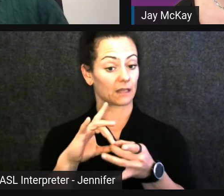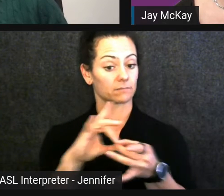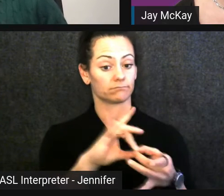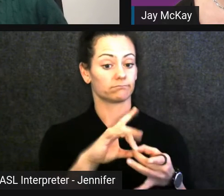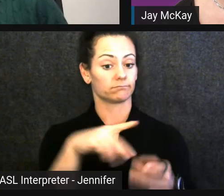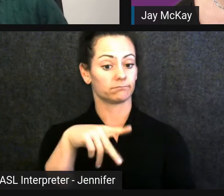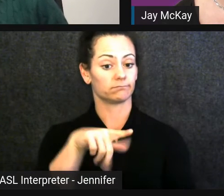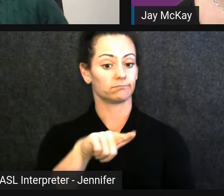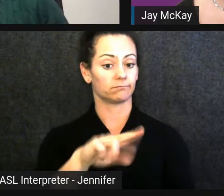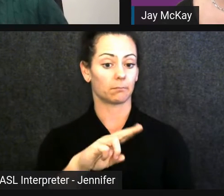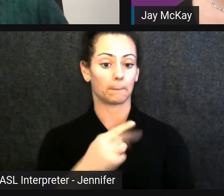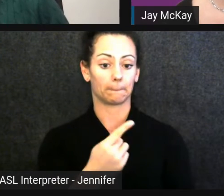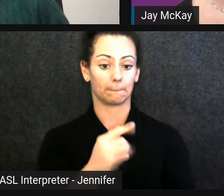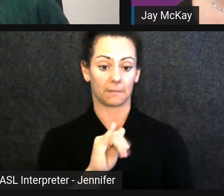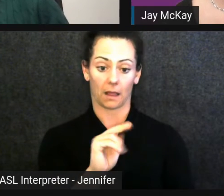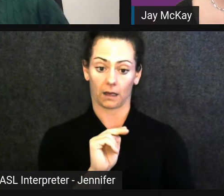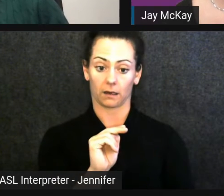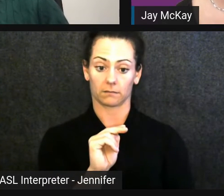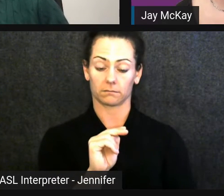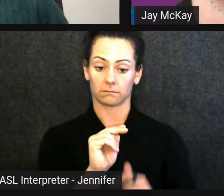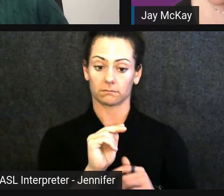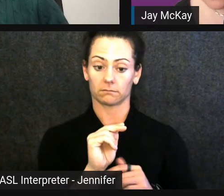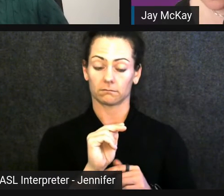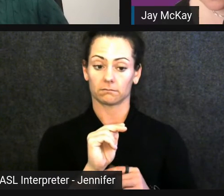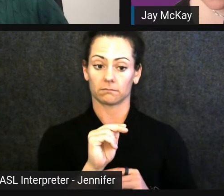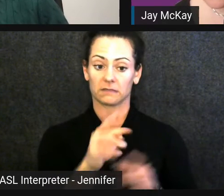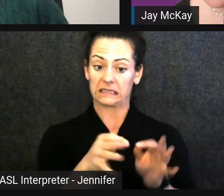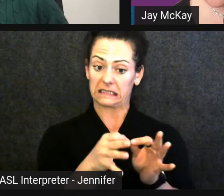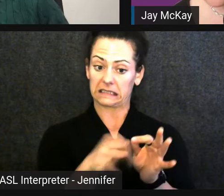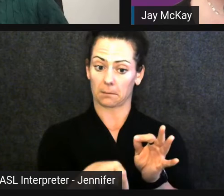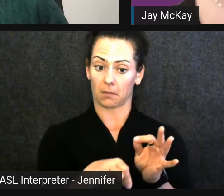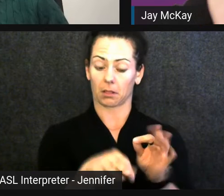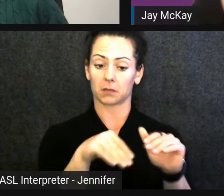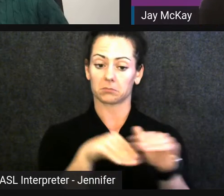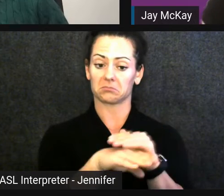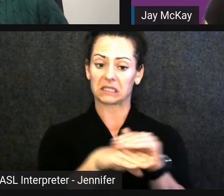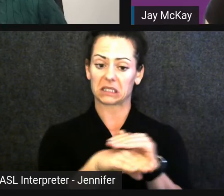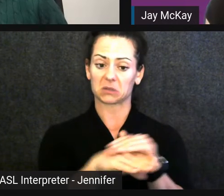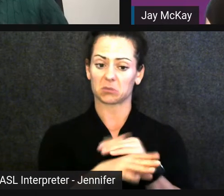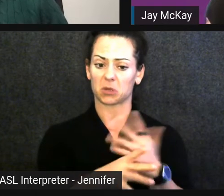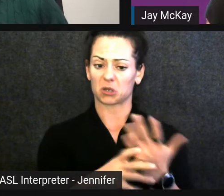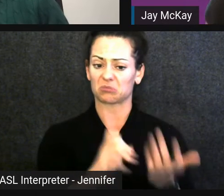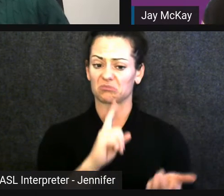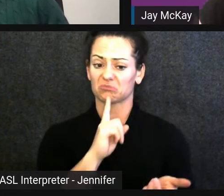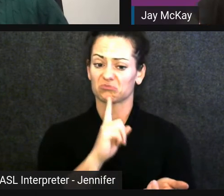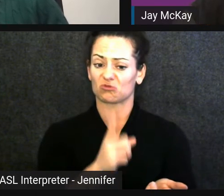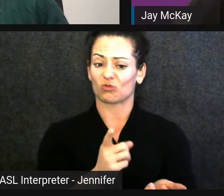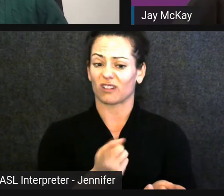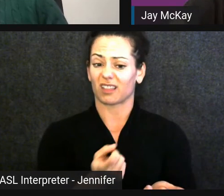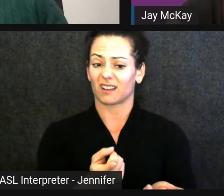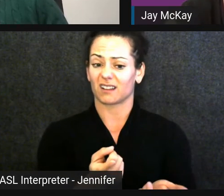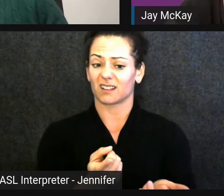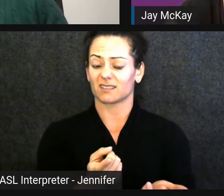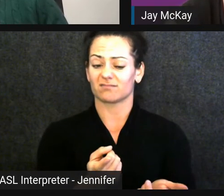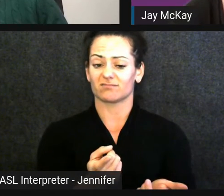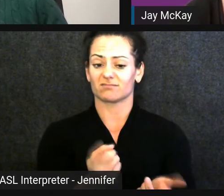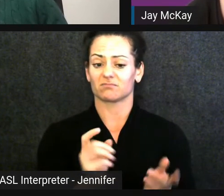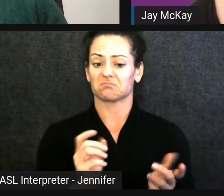and they are accessible, then there is really no reason to.